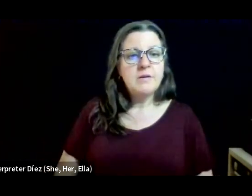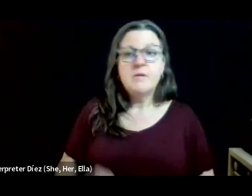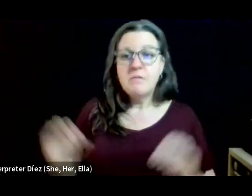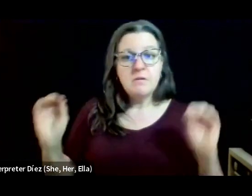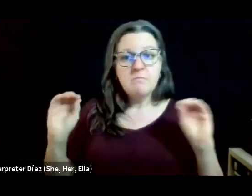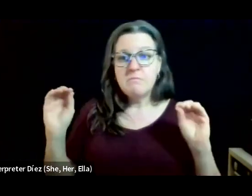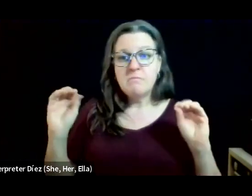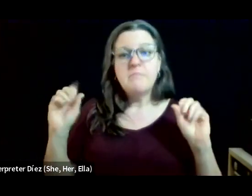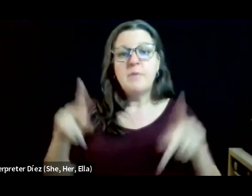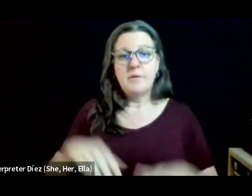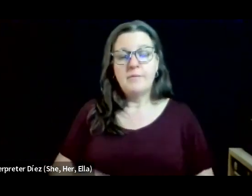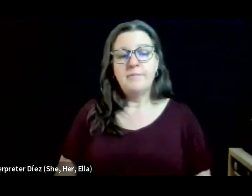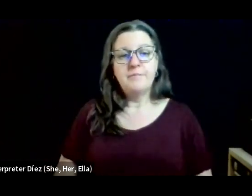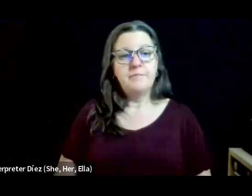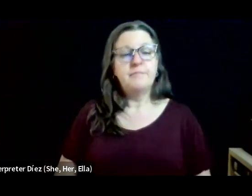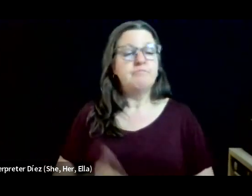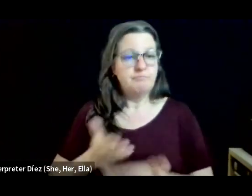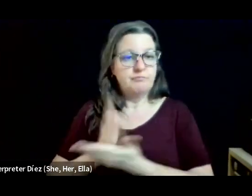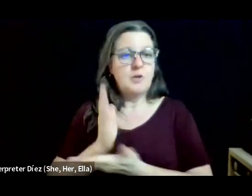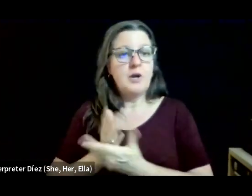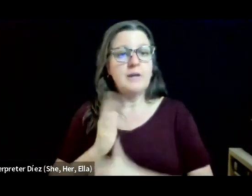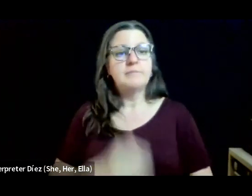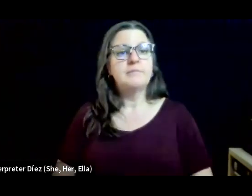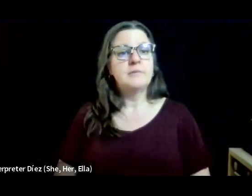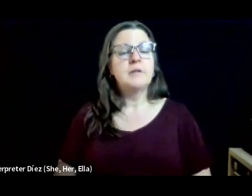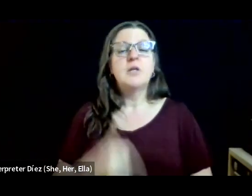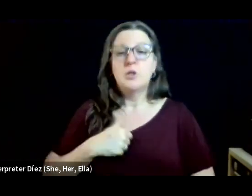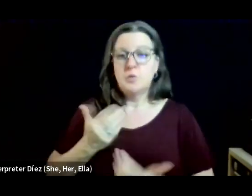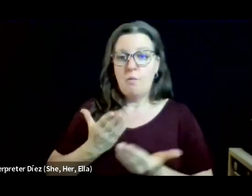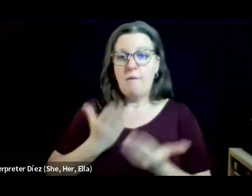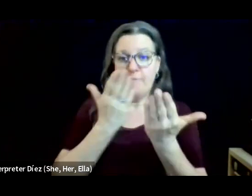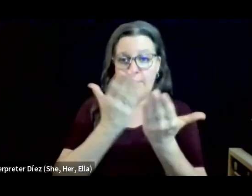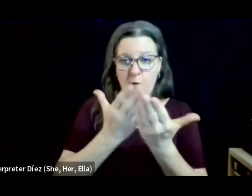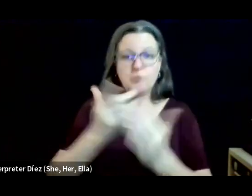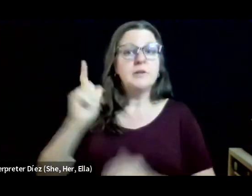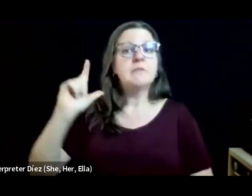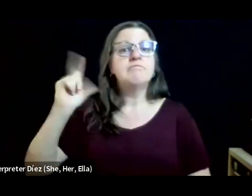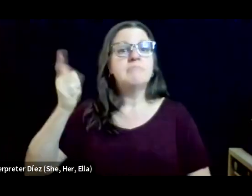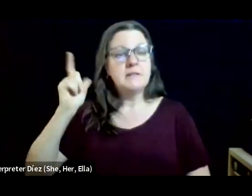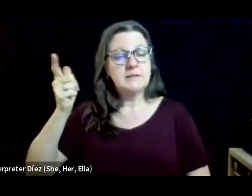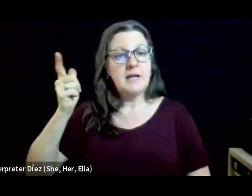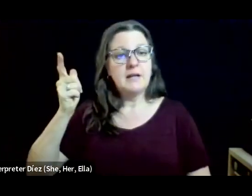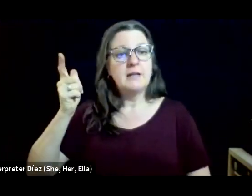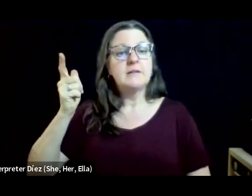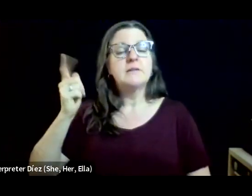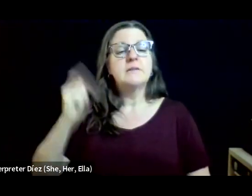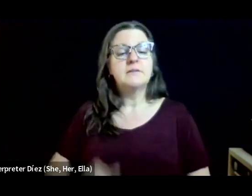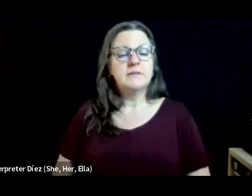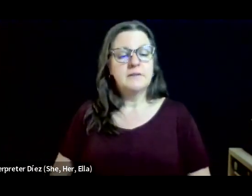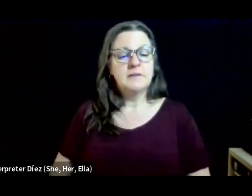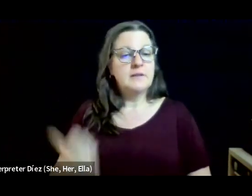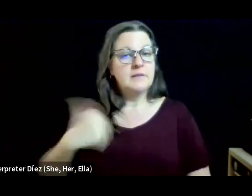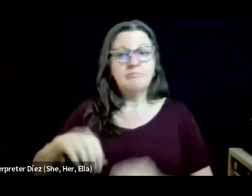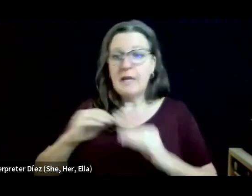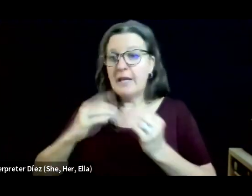Alrighty. Uh, we have a motion and a second. Uh, any further discussion?